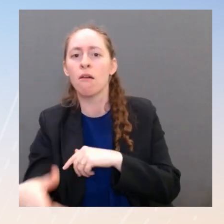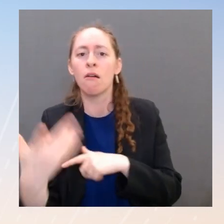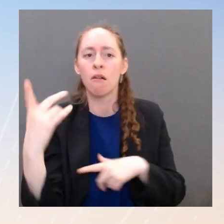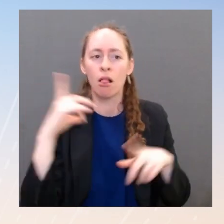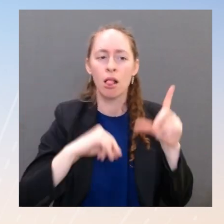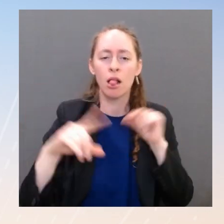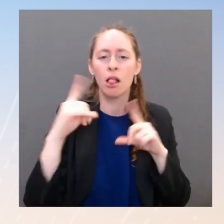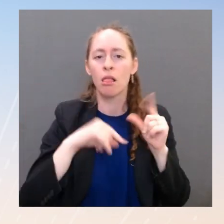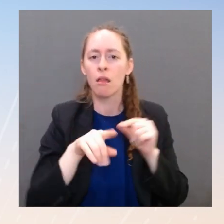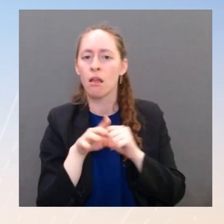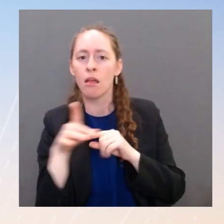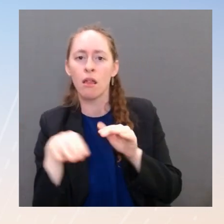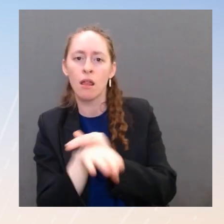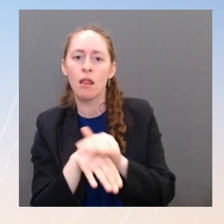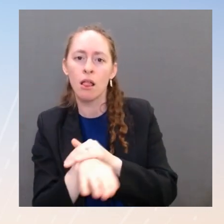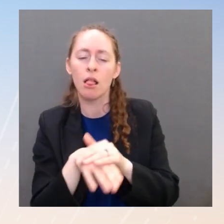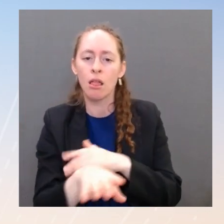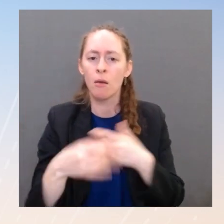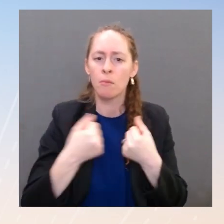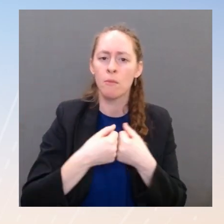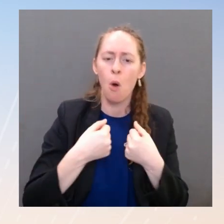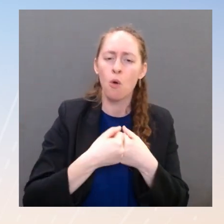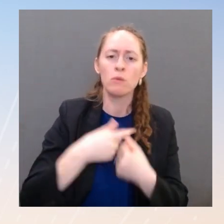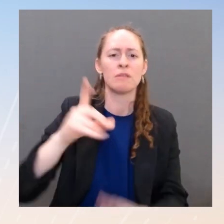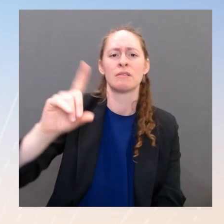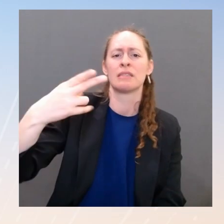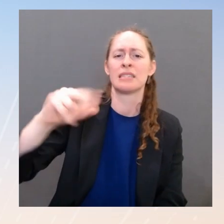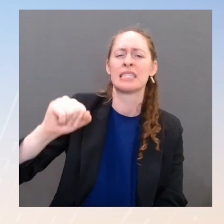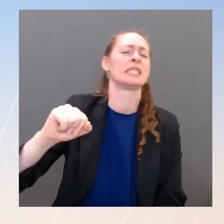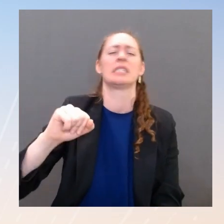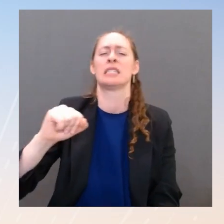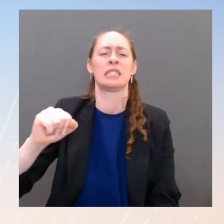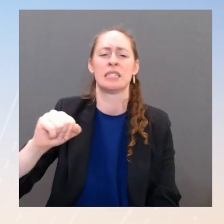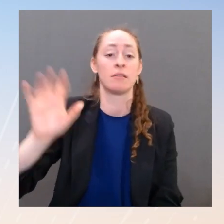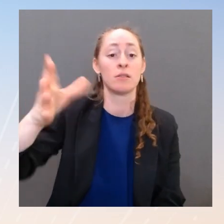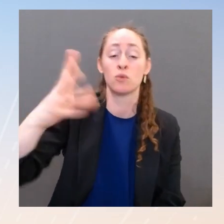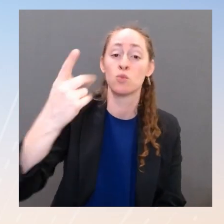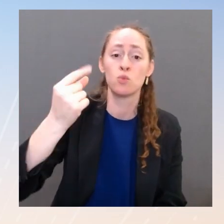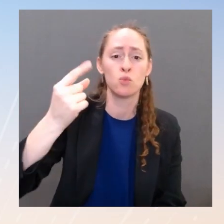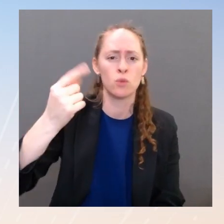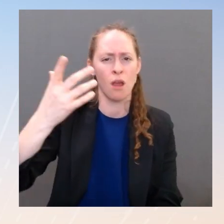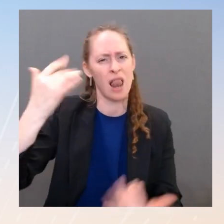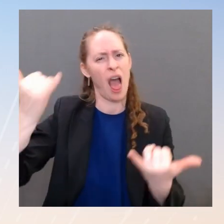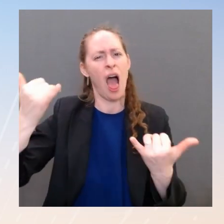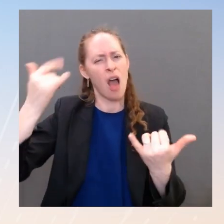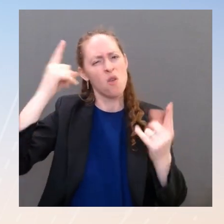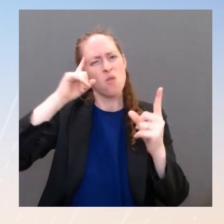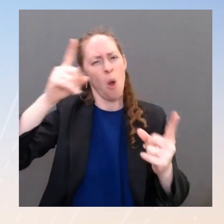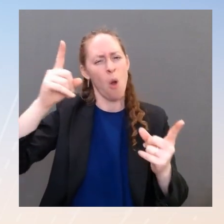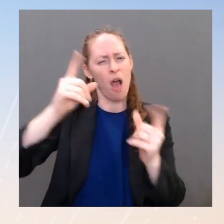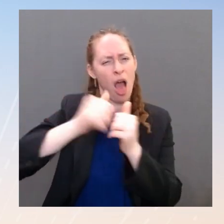"misinformation is spread by human smugglers that prey on vulnerable populations attempting to migrate to the United States."